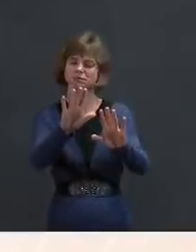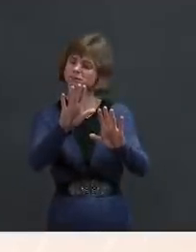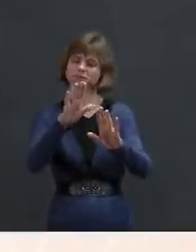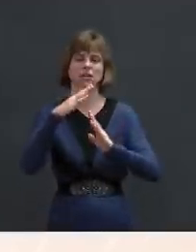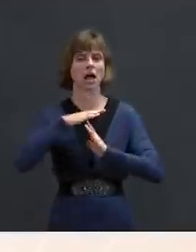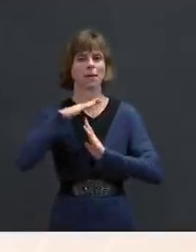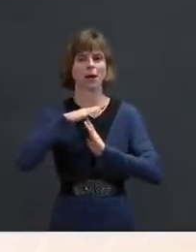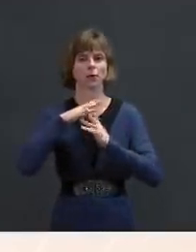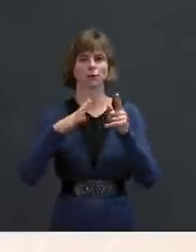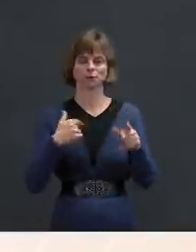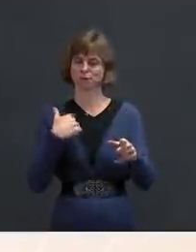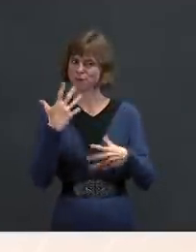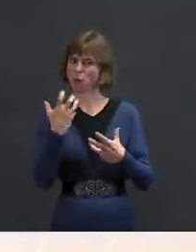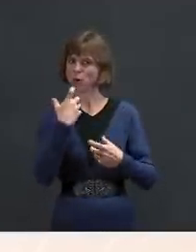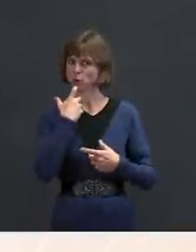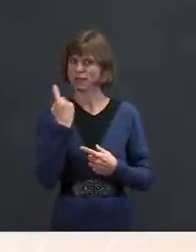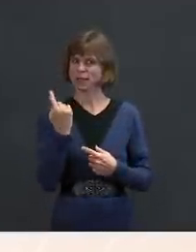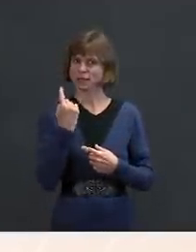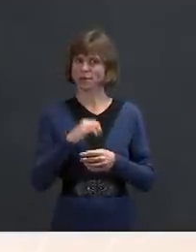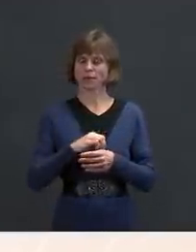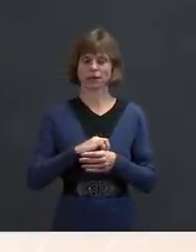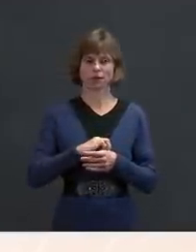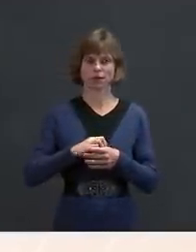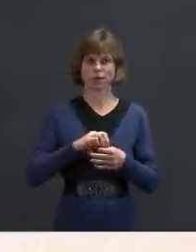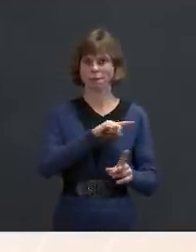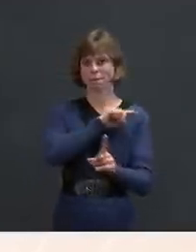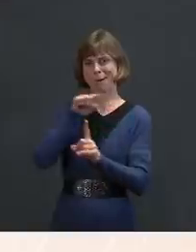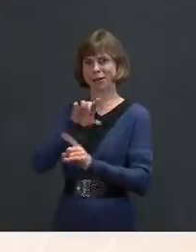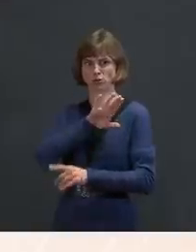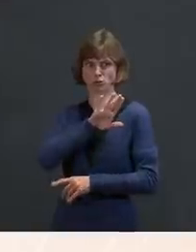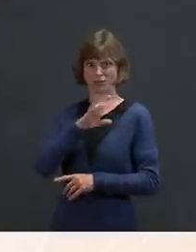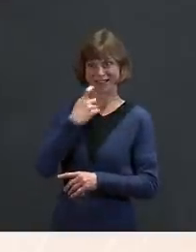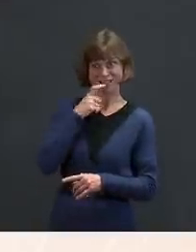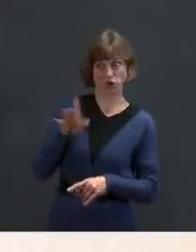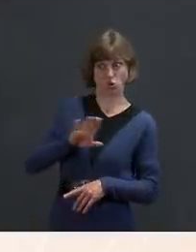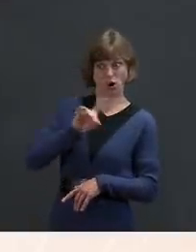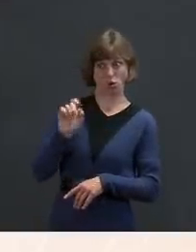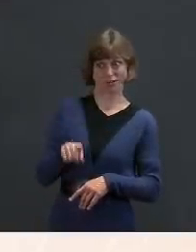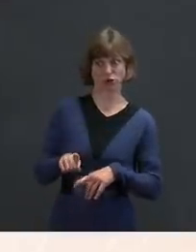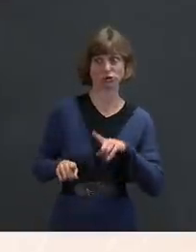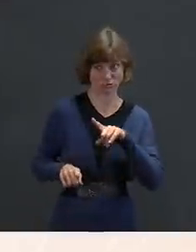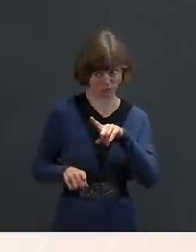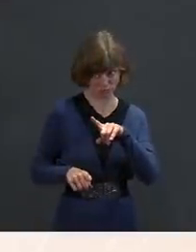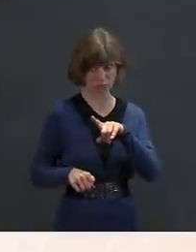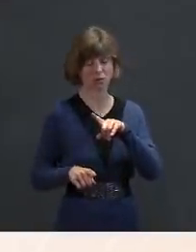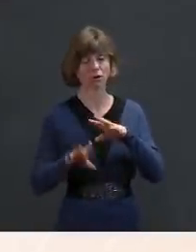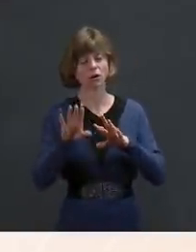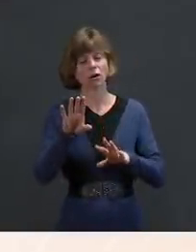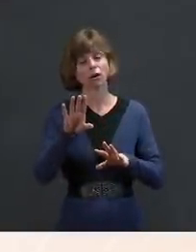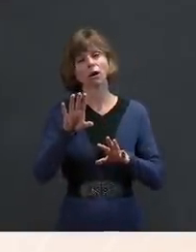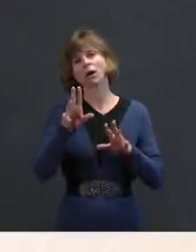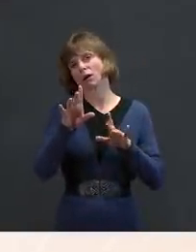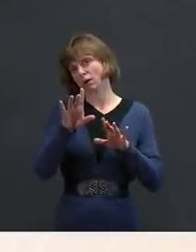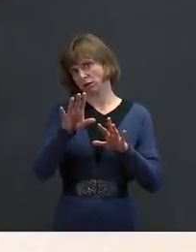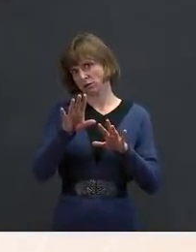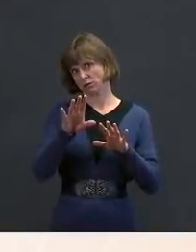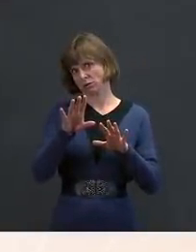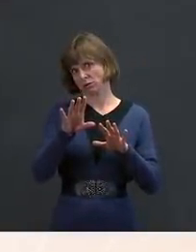Secretary Mayorkas: -- say one thing about -- to that question, if I may, because there can be honest disagreements about policy,